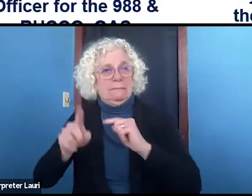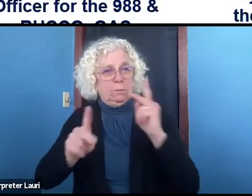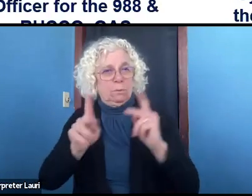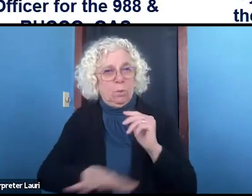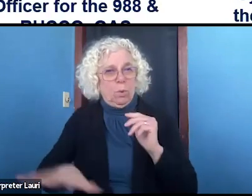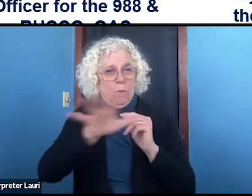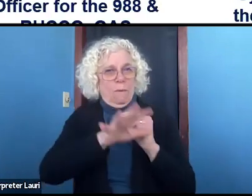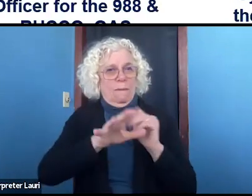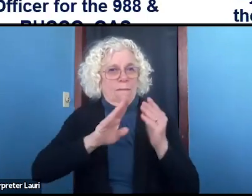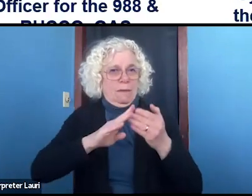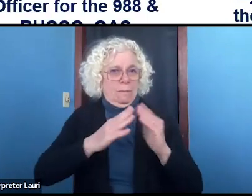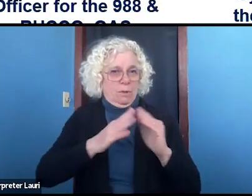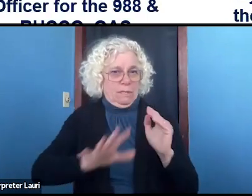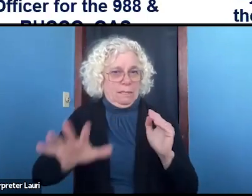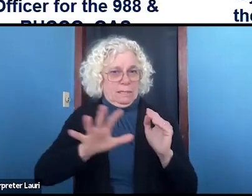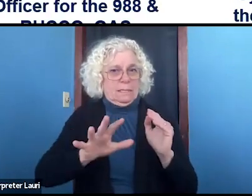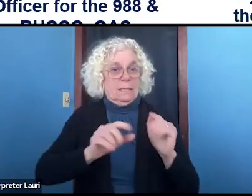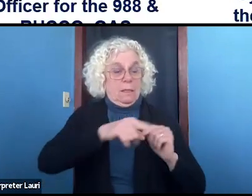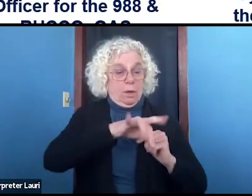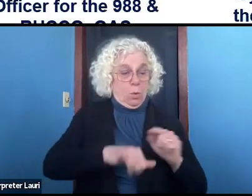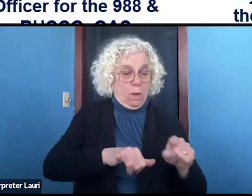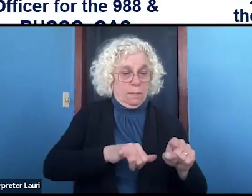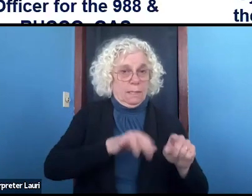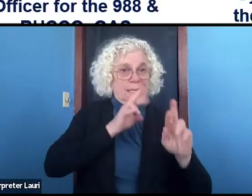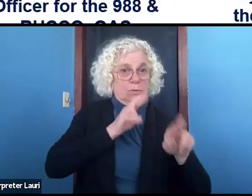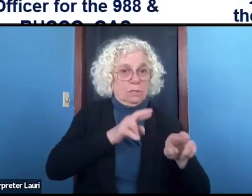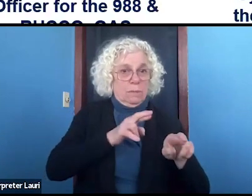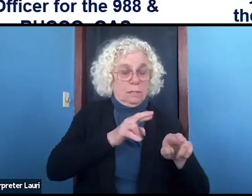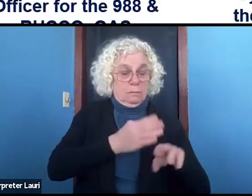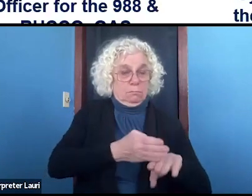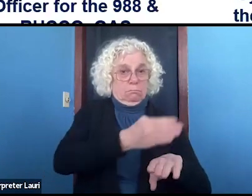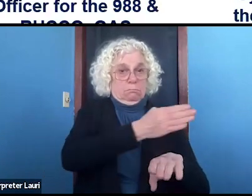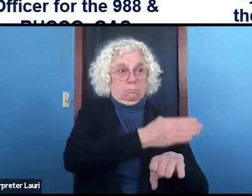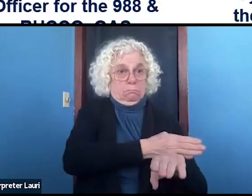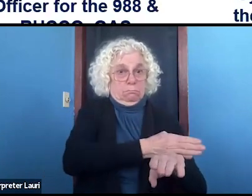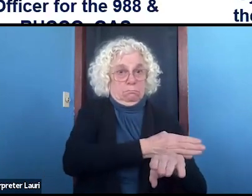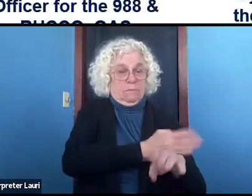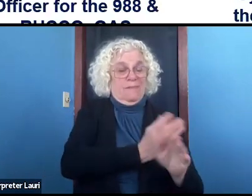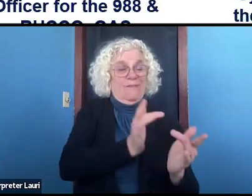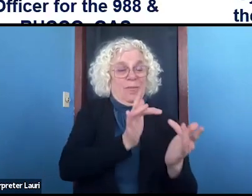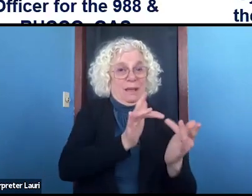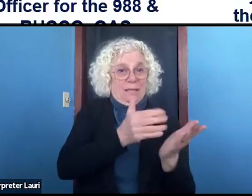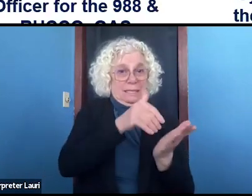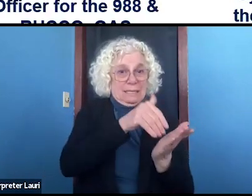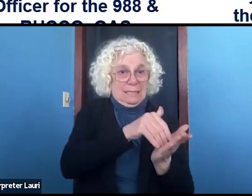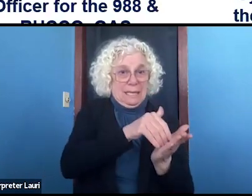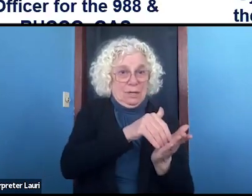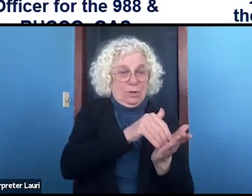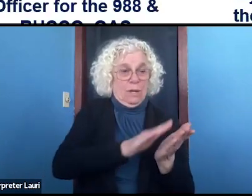We have improved the quality and the responsiveness of our crisis Contact Center workforce for priority, underserved